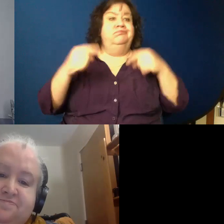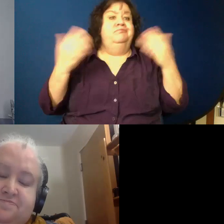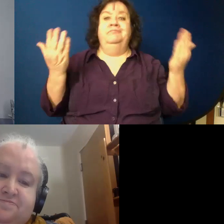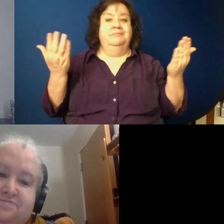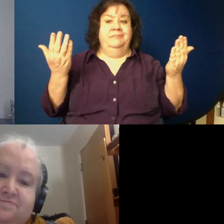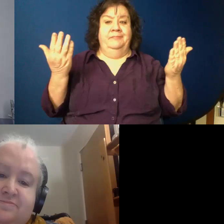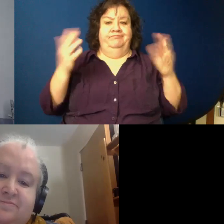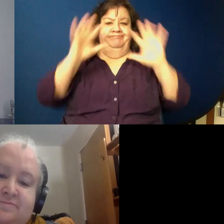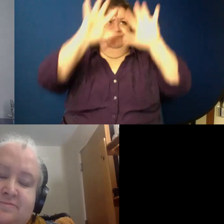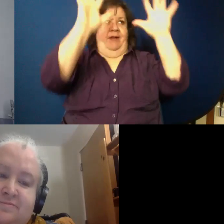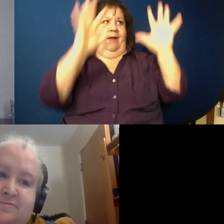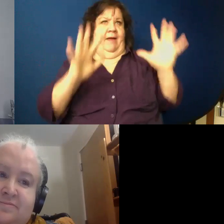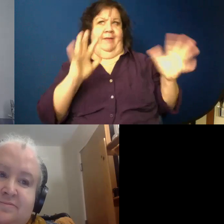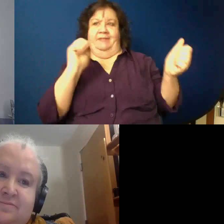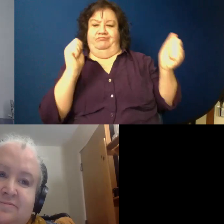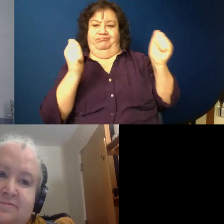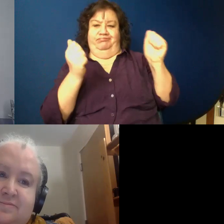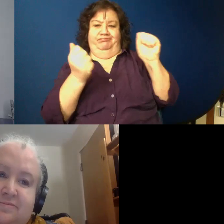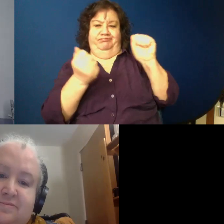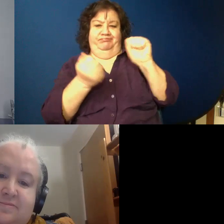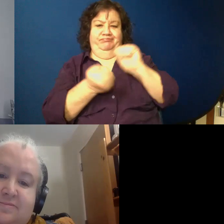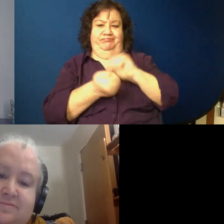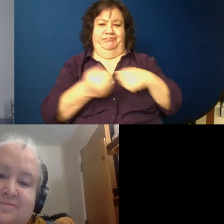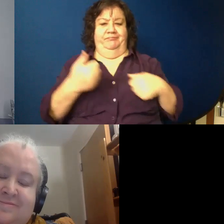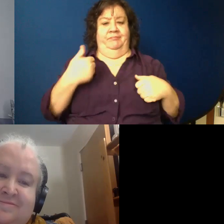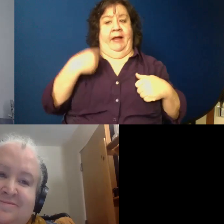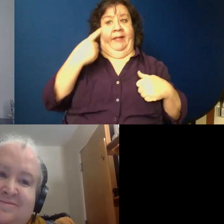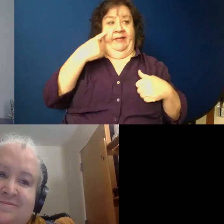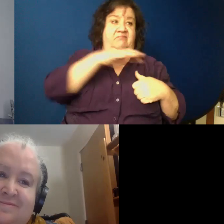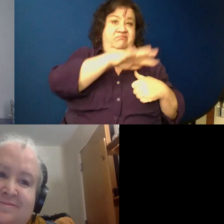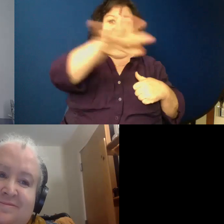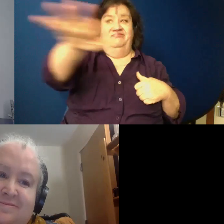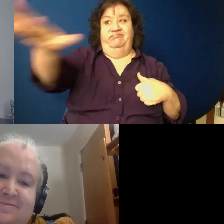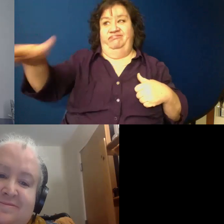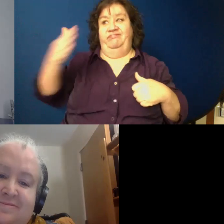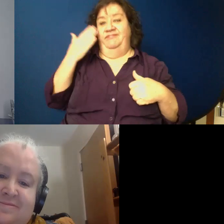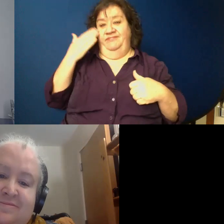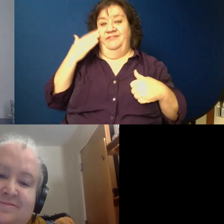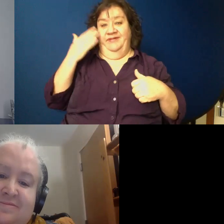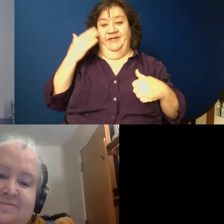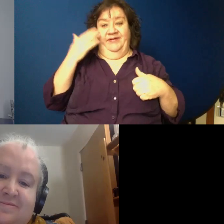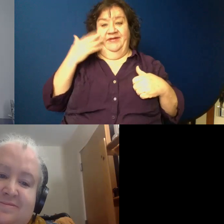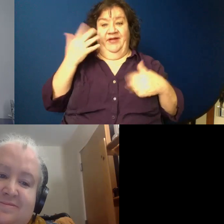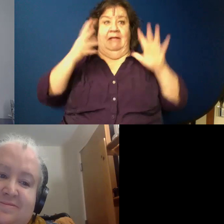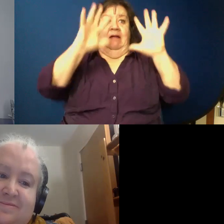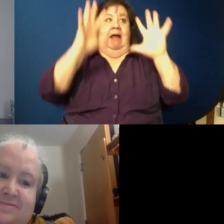our we need to save our planet we need to we need to combat the climate change which is changing our